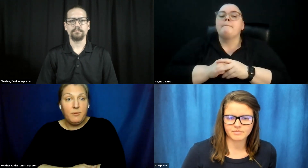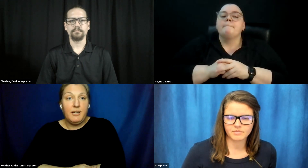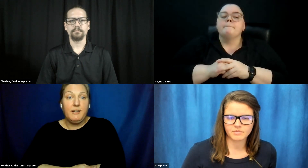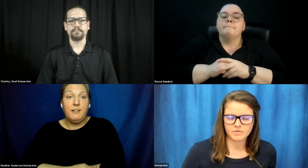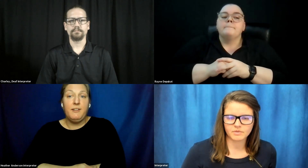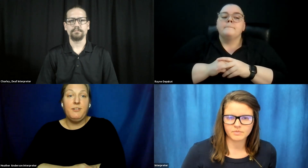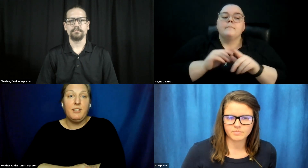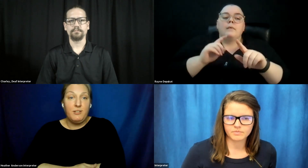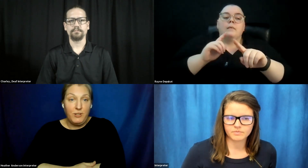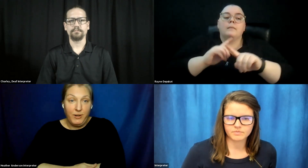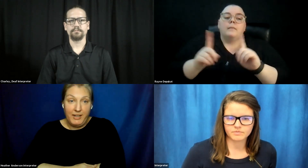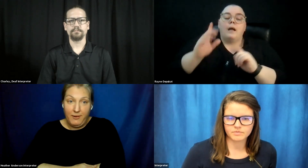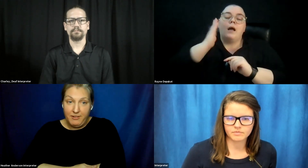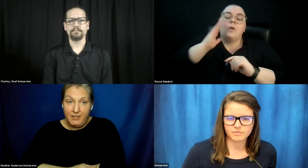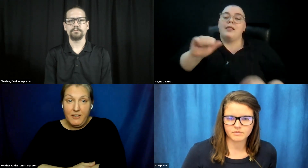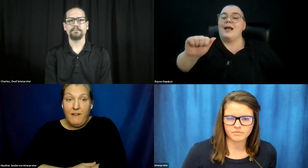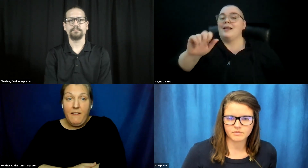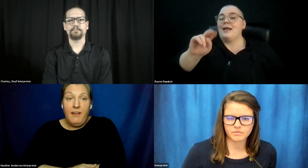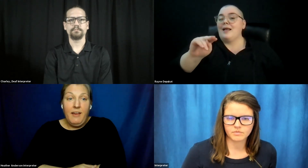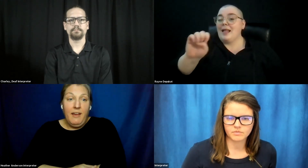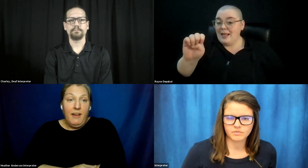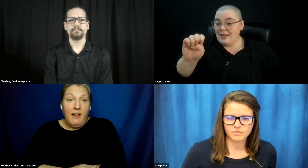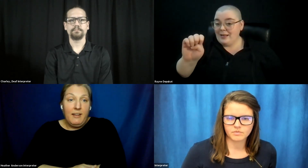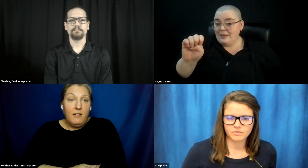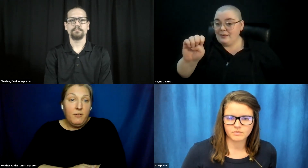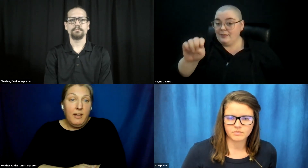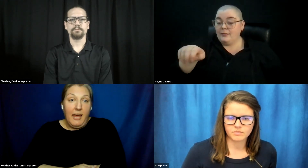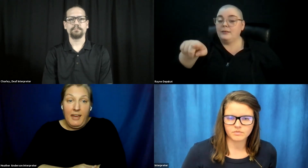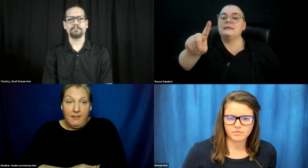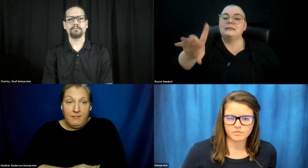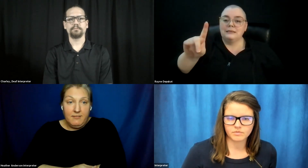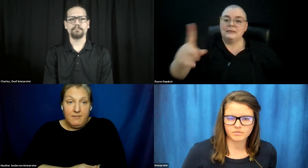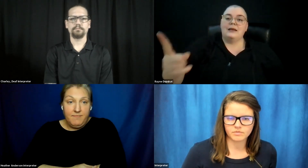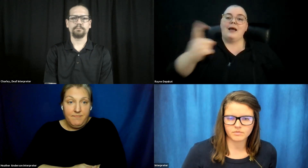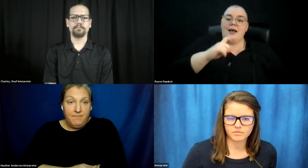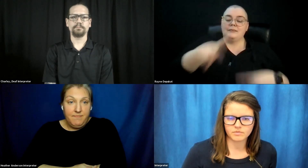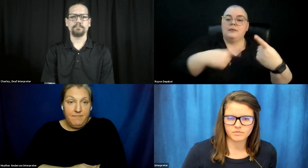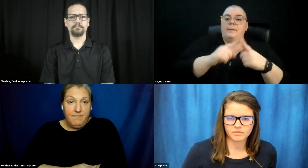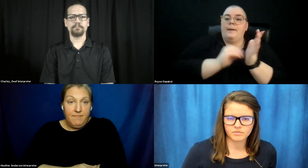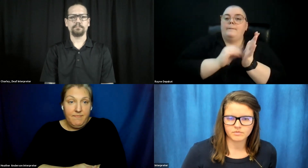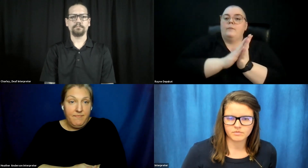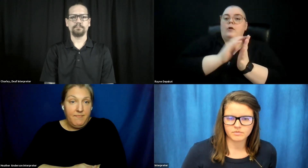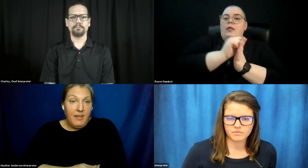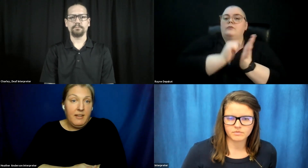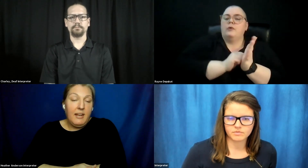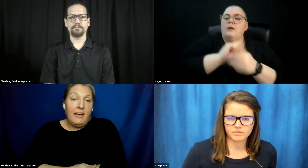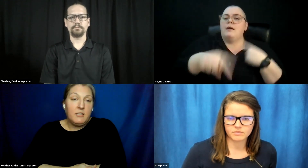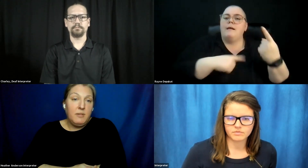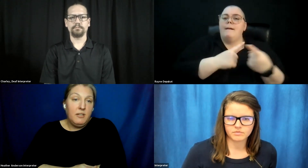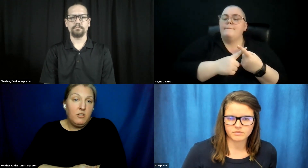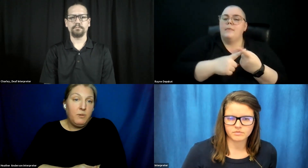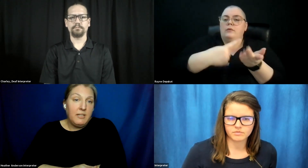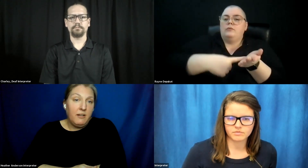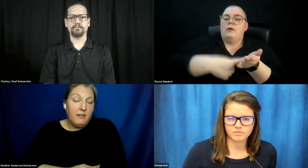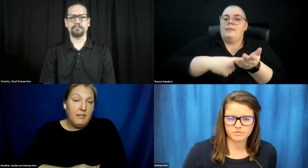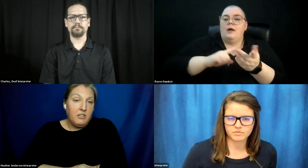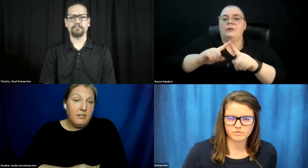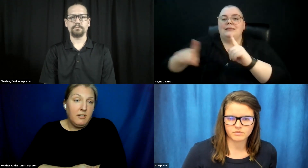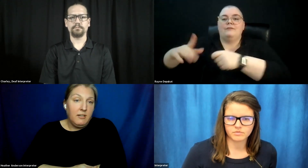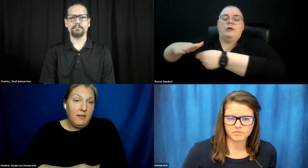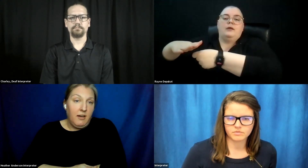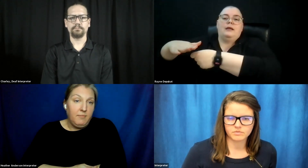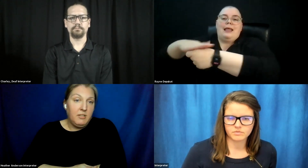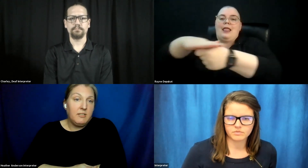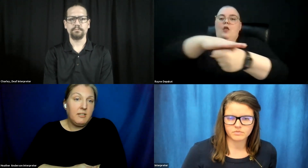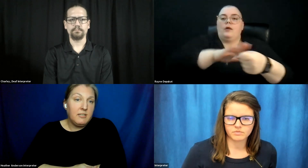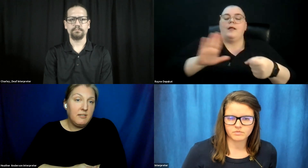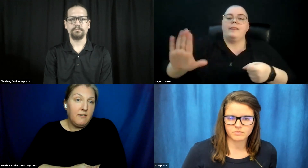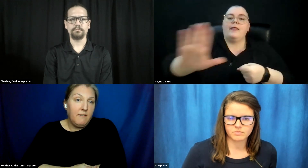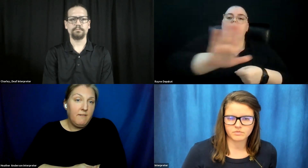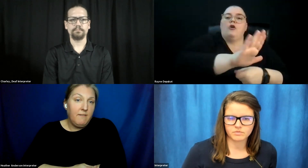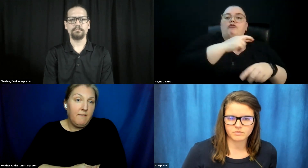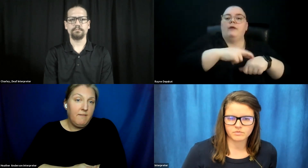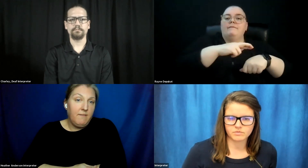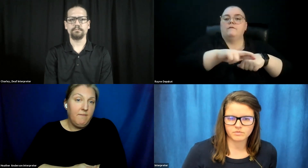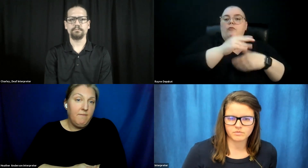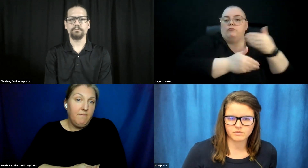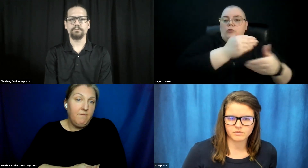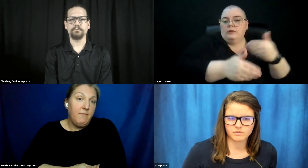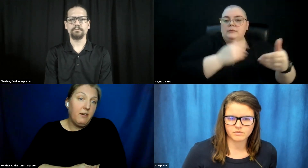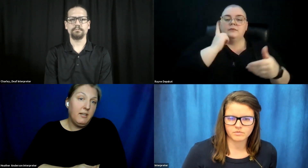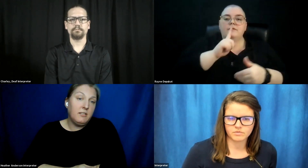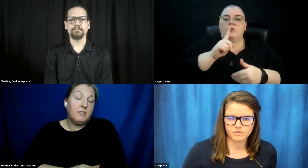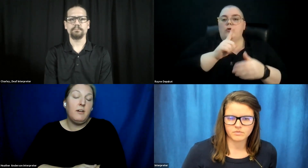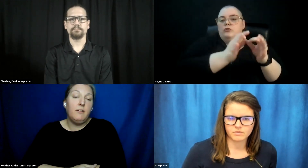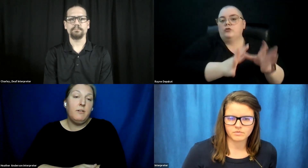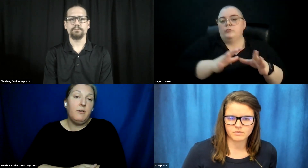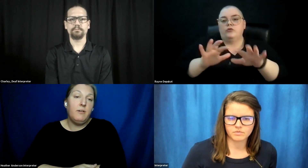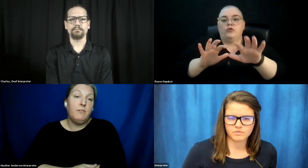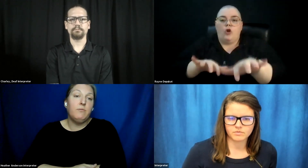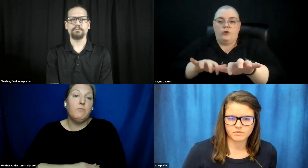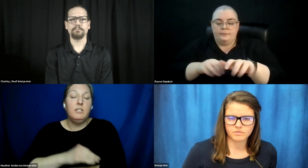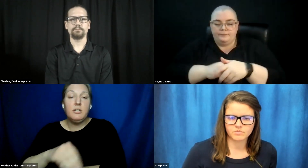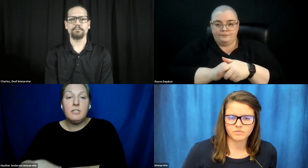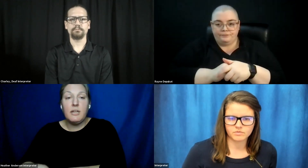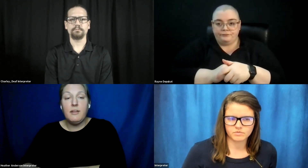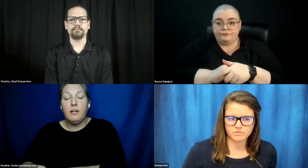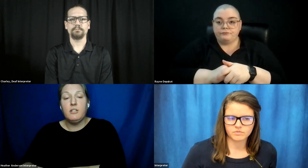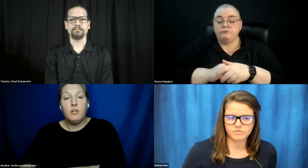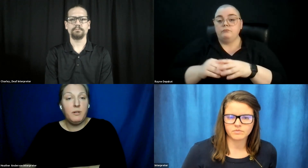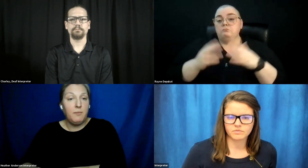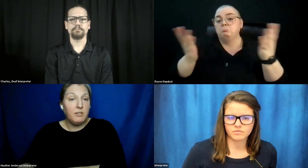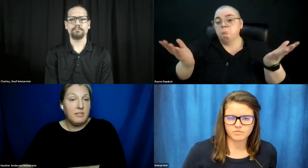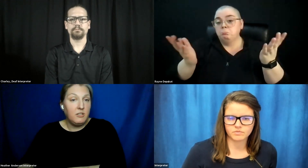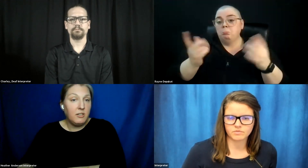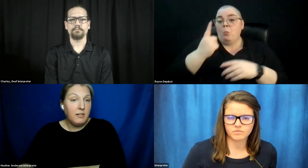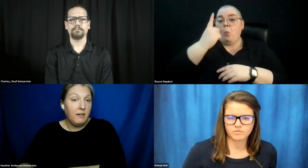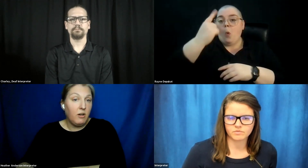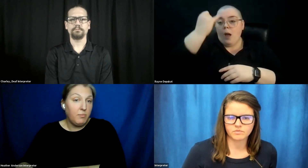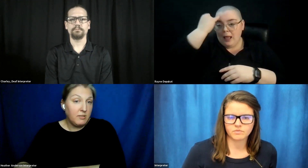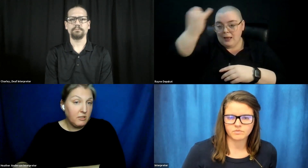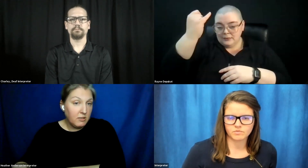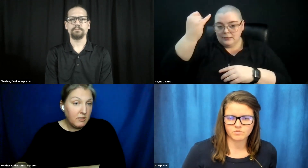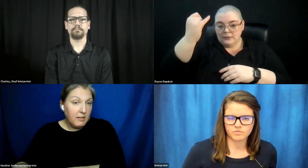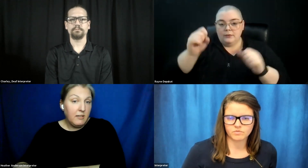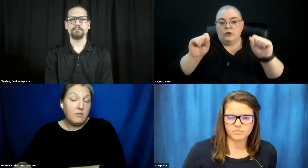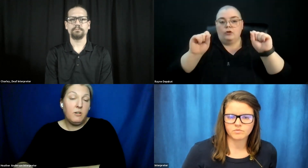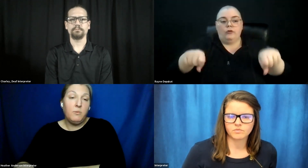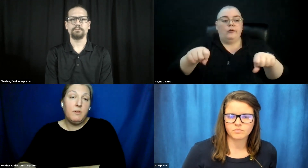So we're not gonna look into New York. However, I know, and, and had asked me to put down on the agenda to discuss various regions and they're interpreting procedure and court procedure.